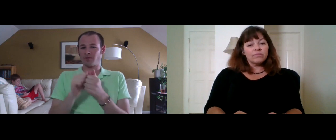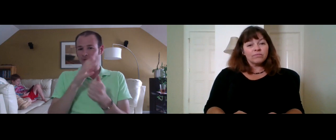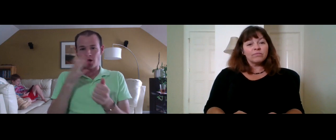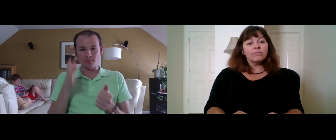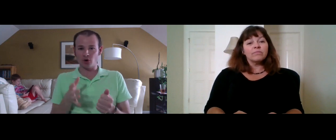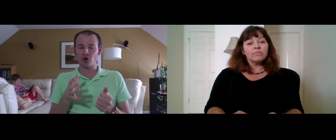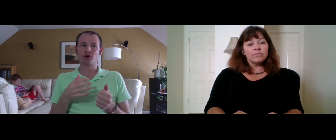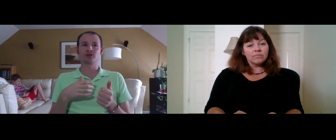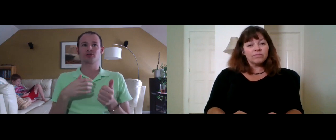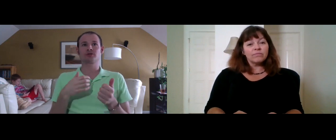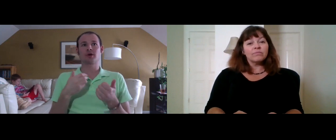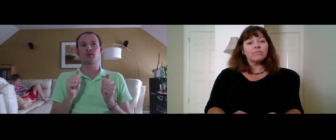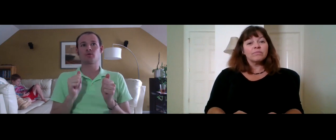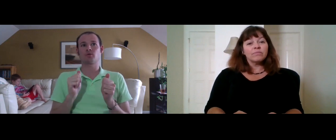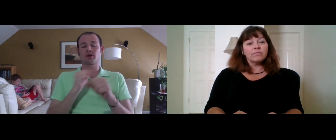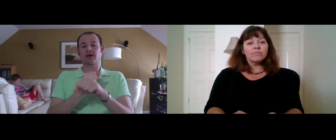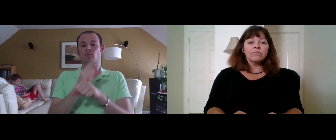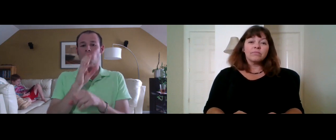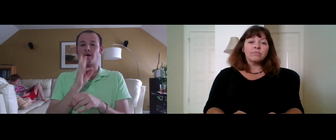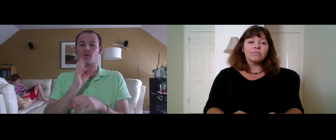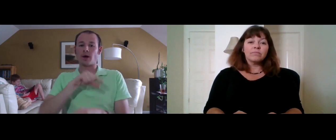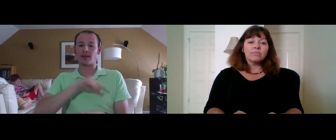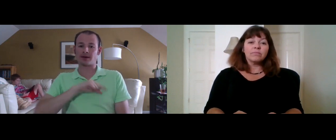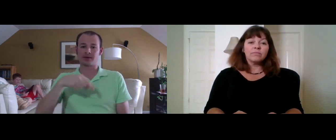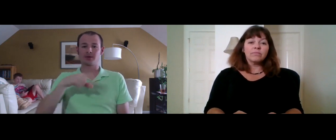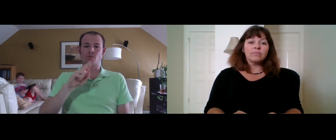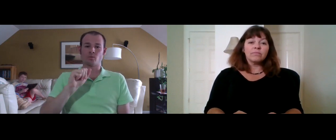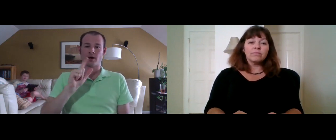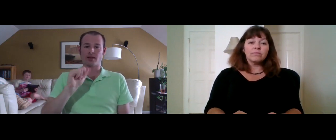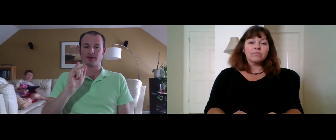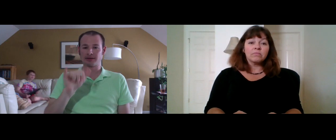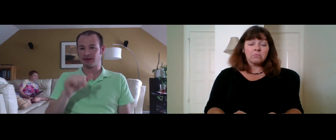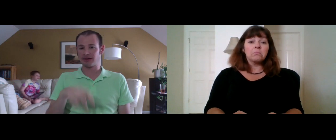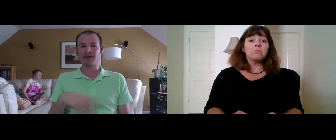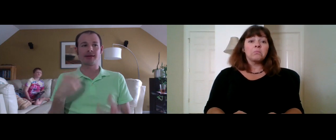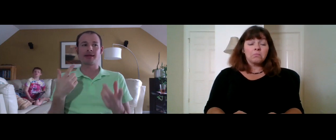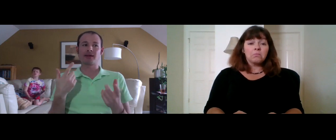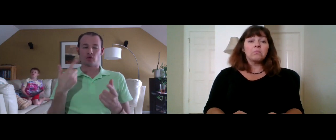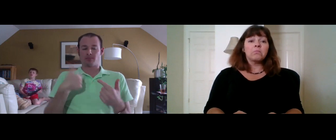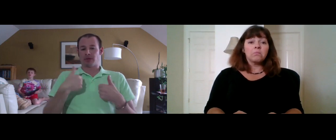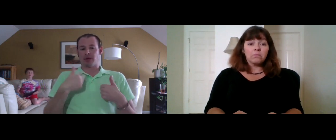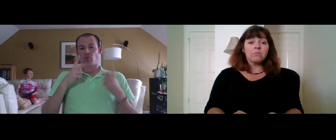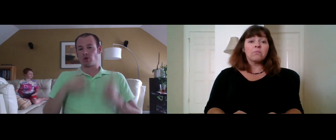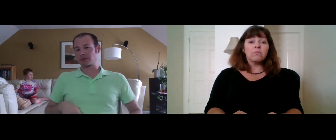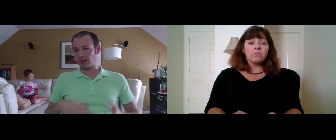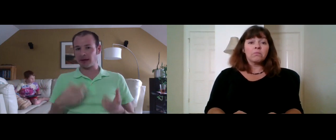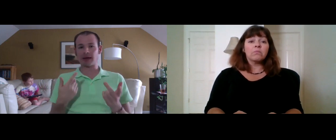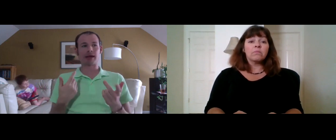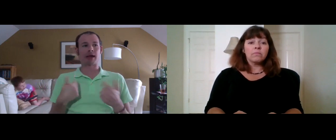I work with farmers overseeing water quality